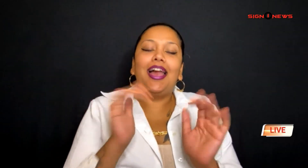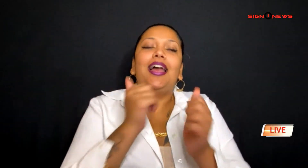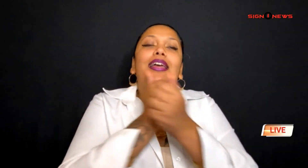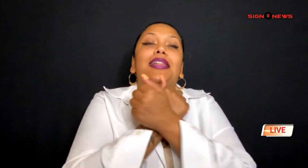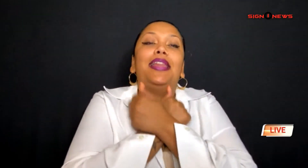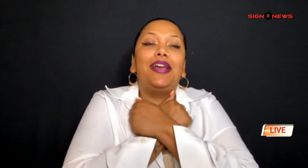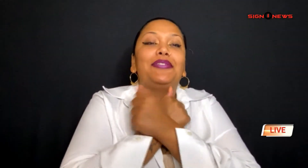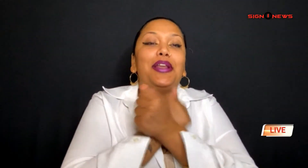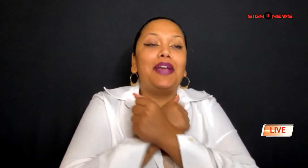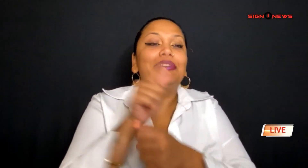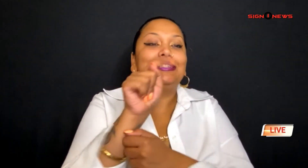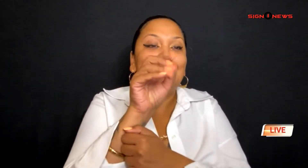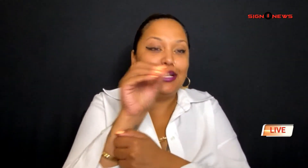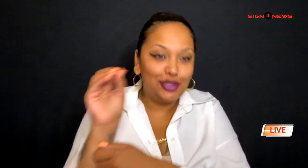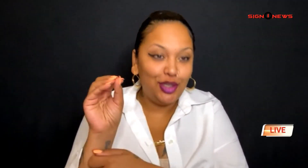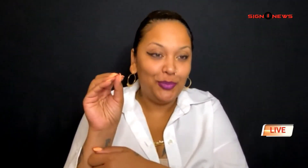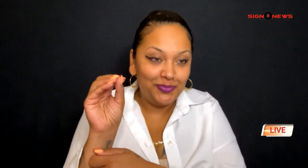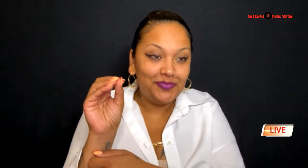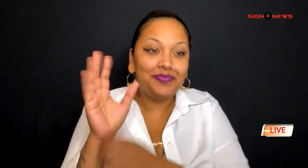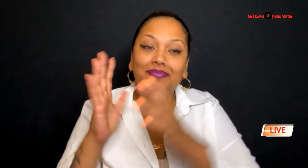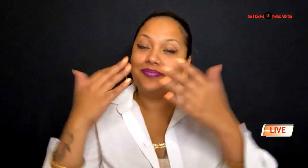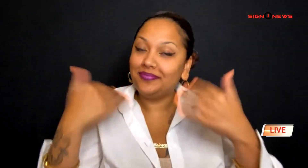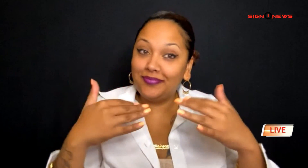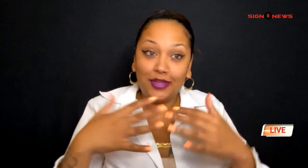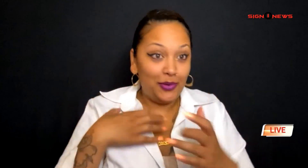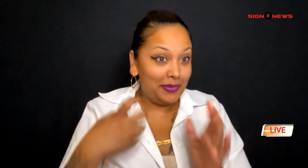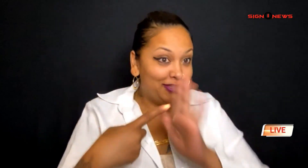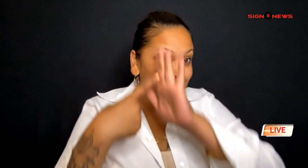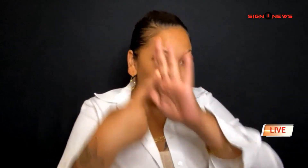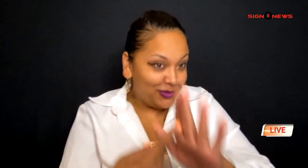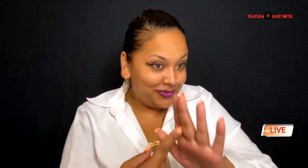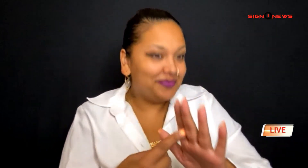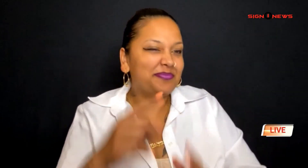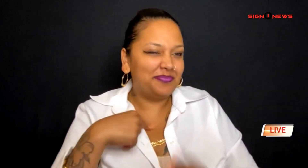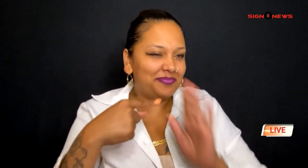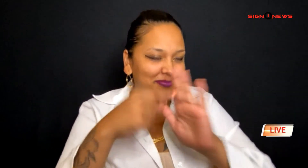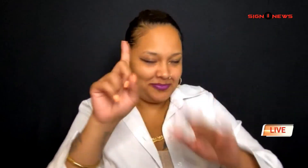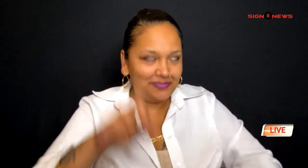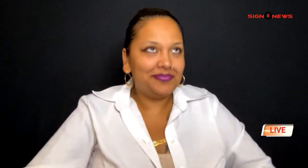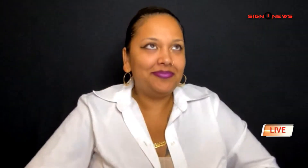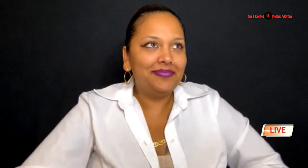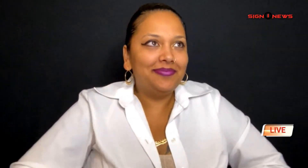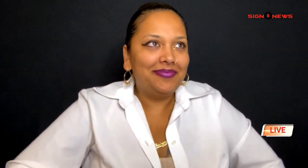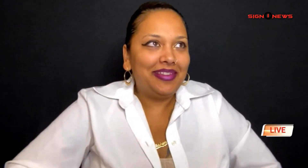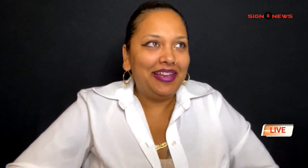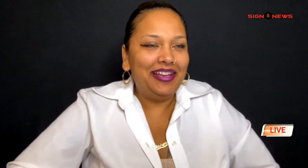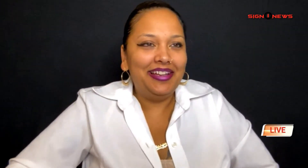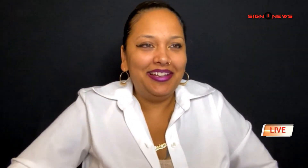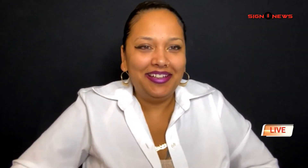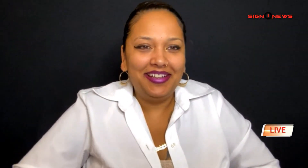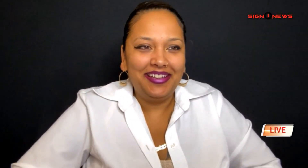as you know I'm a huge fan of tattoos I love them let me show you a couple